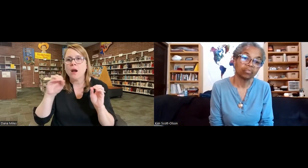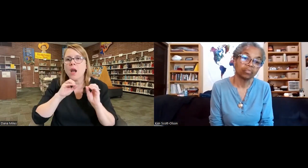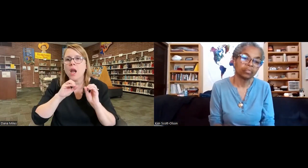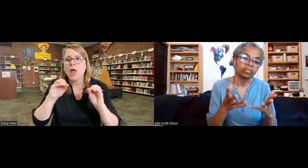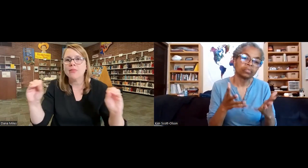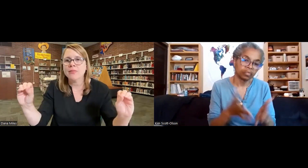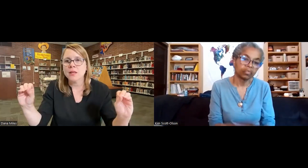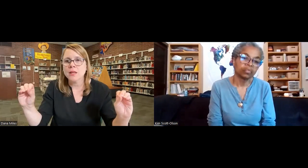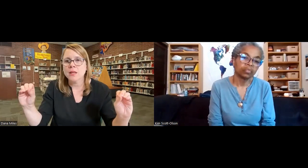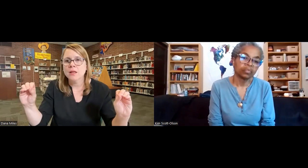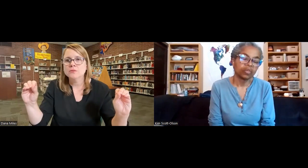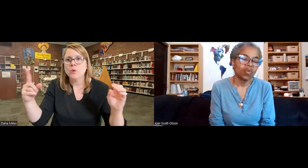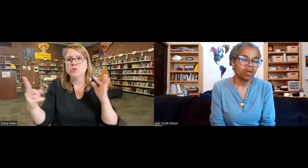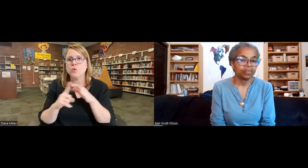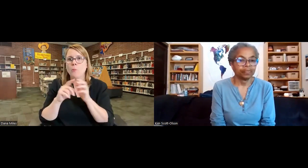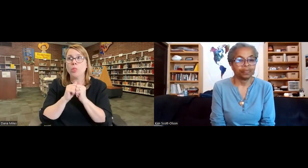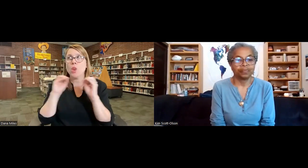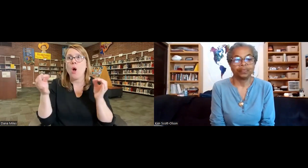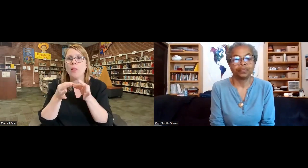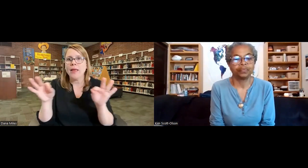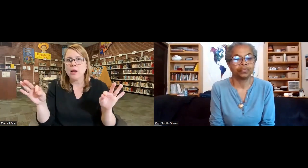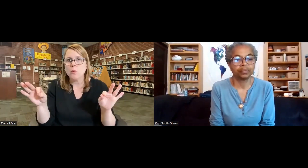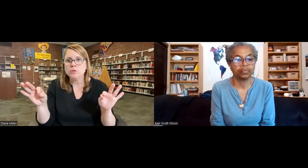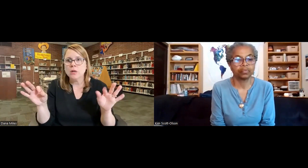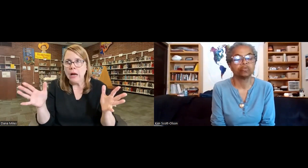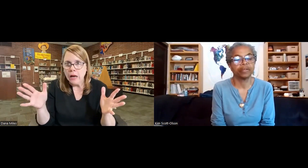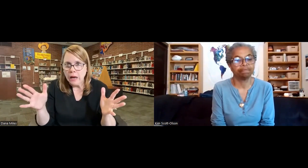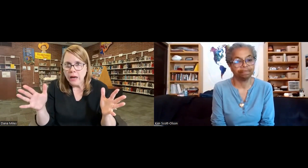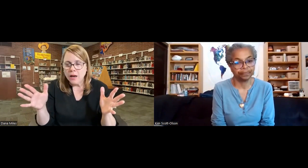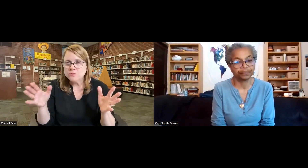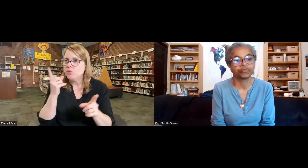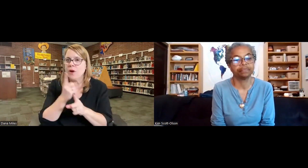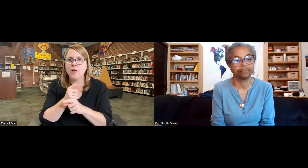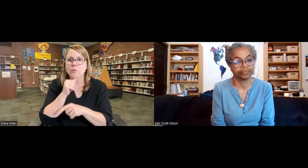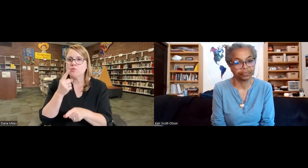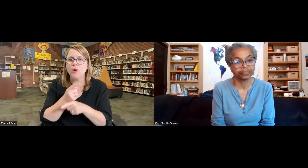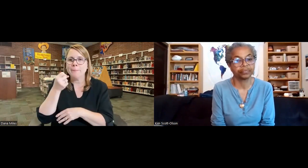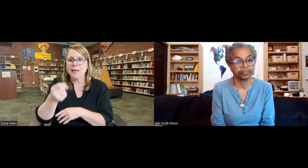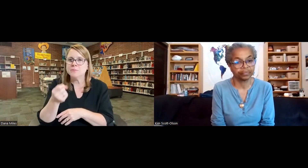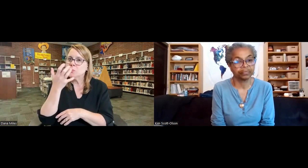There was no ASL, none whatsoever. So they arrived here with no language, oh my.